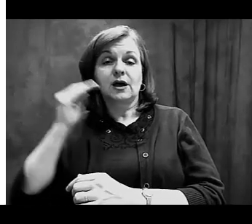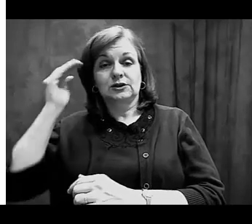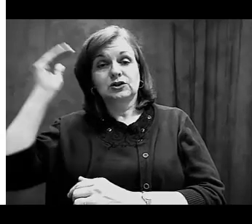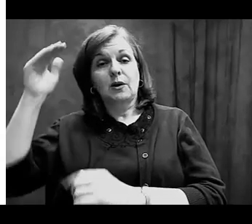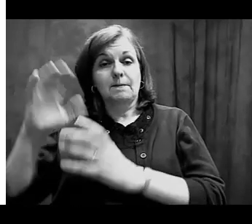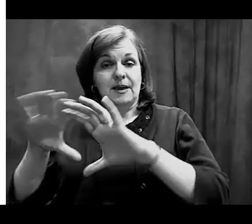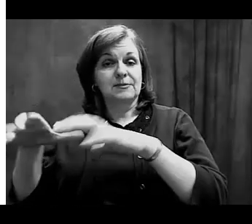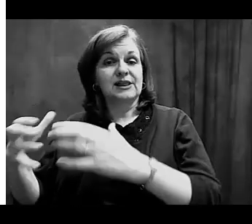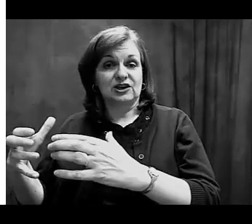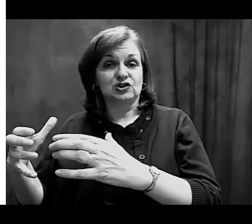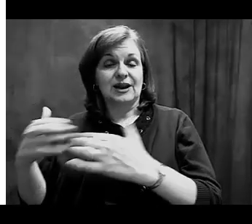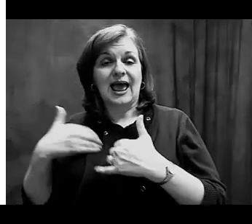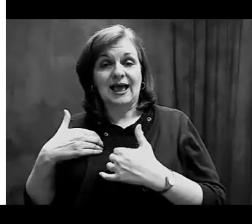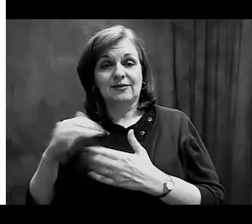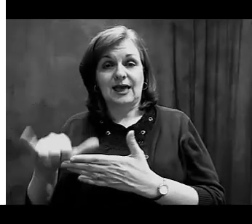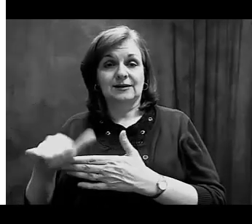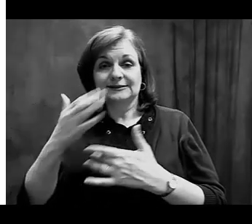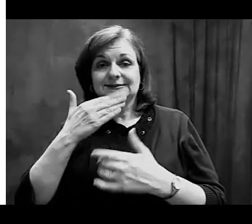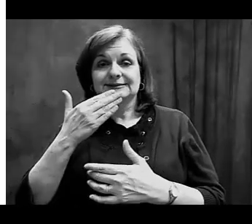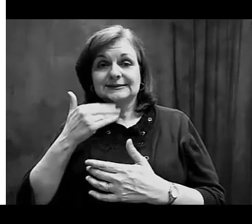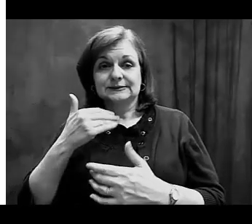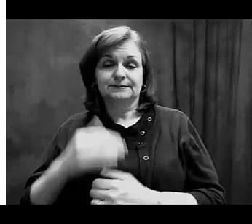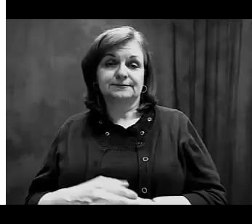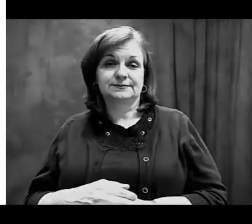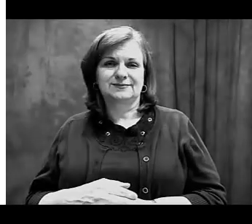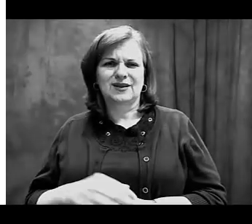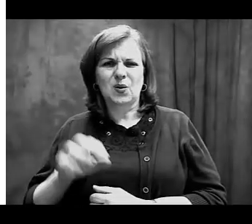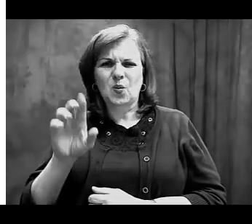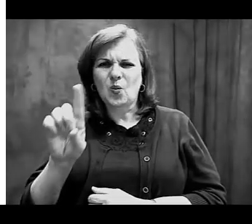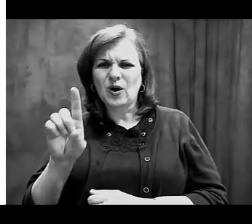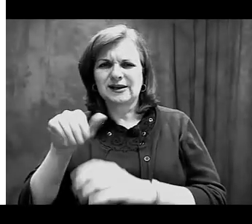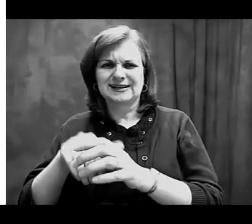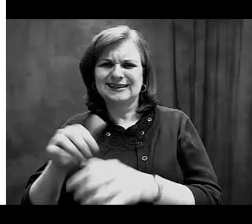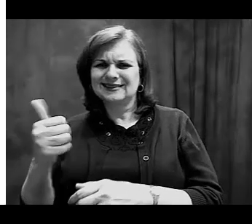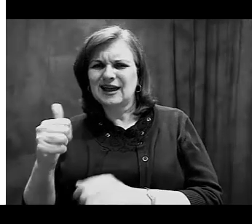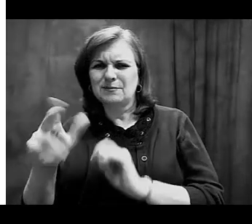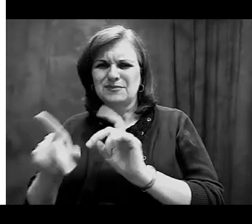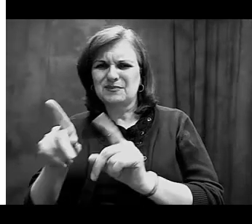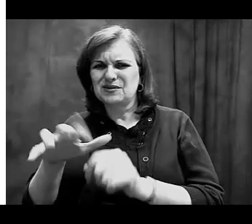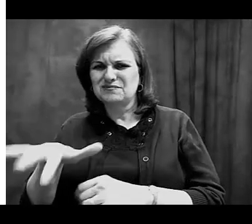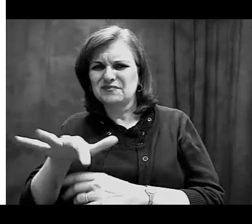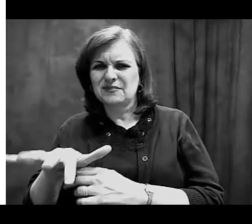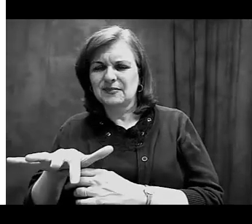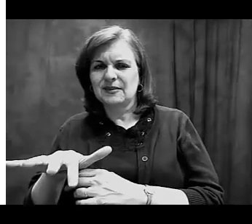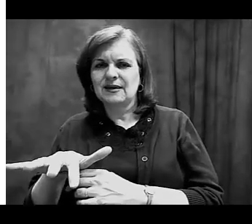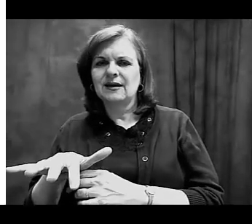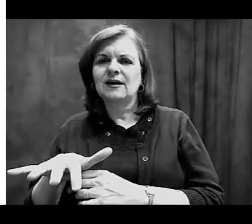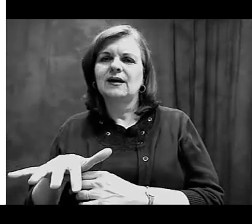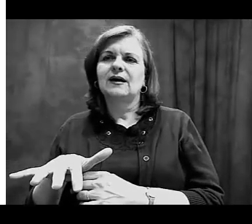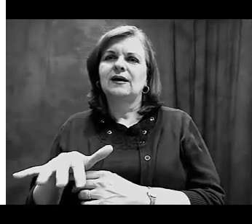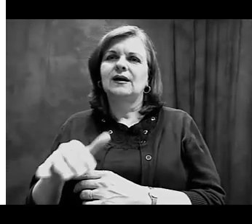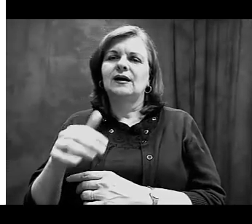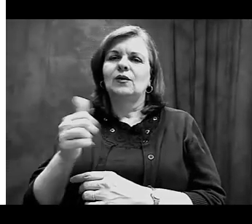form of diabetes -- that's a huge number!! think about one in 10 roughly